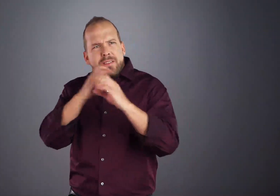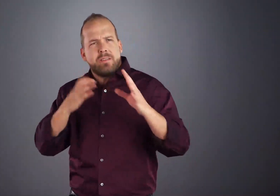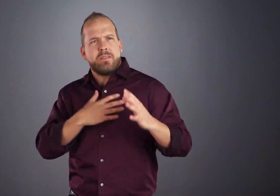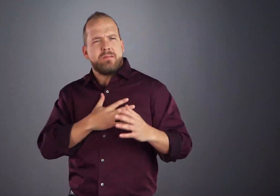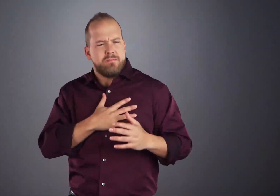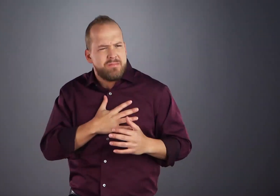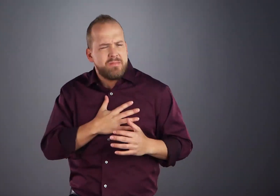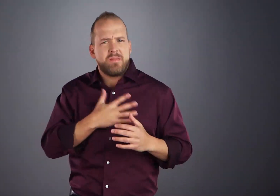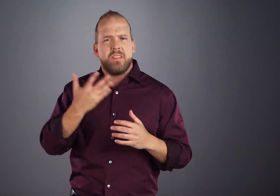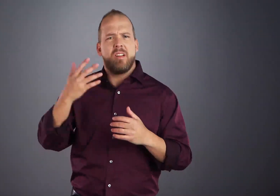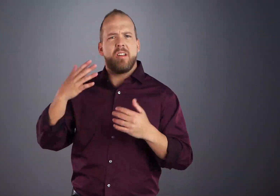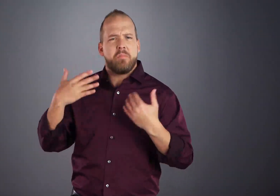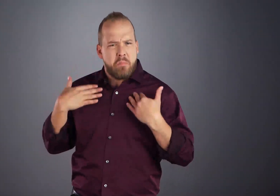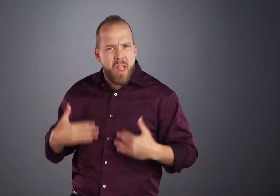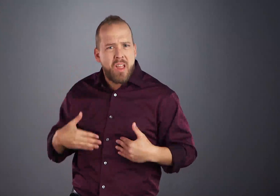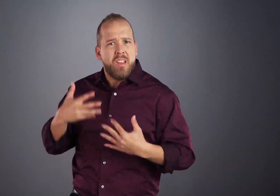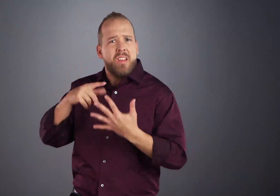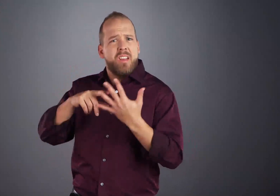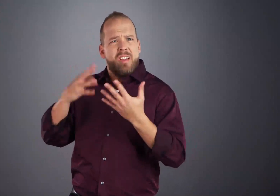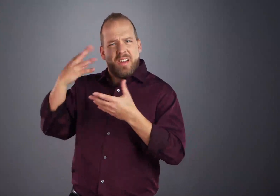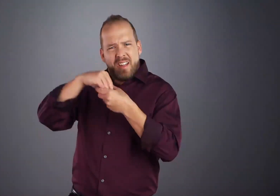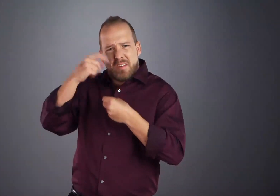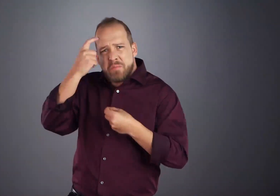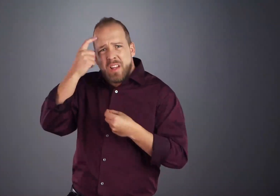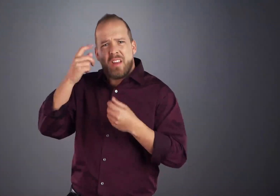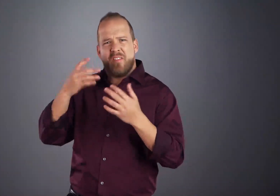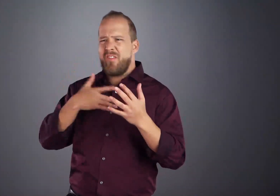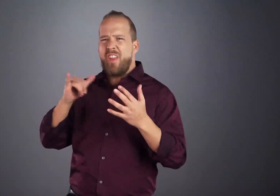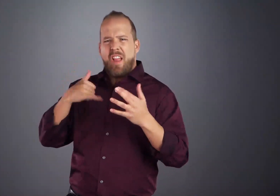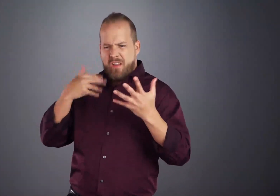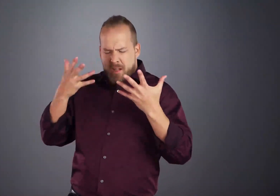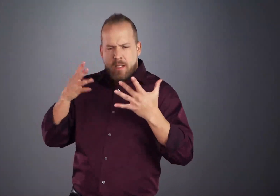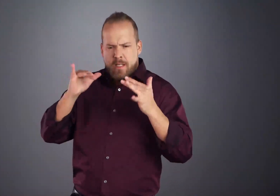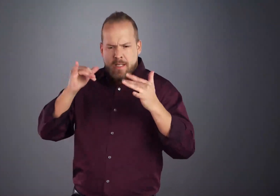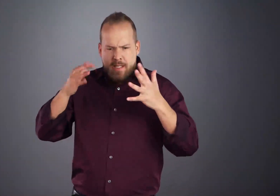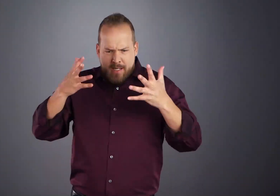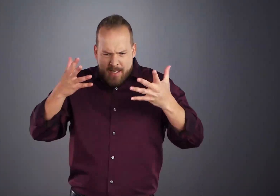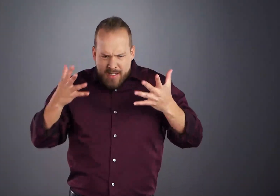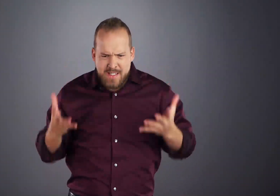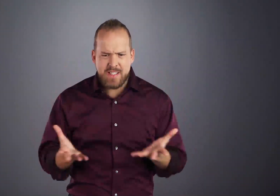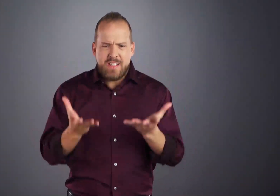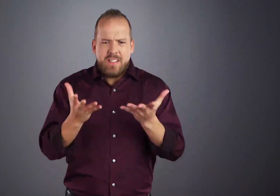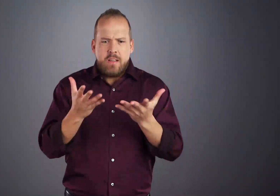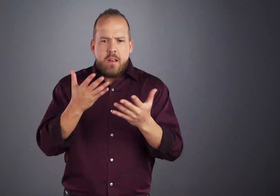The curve of my declining moral and bodily health fell off like a ski-jump.